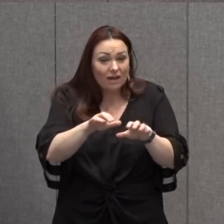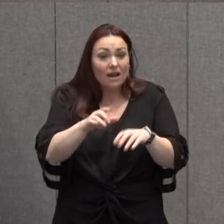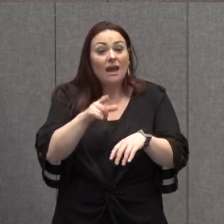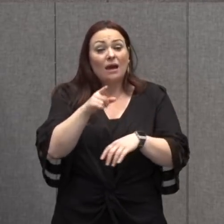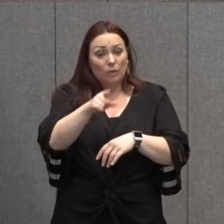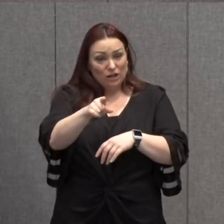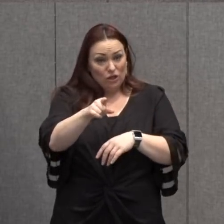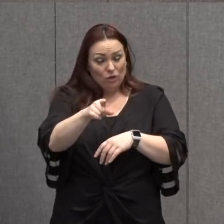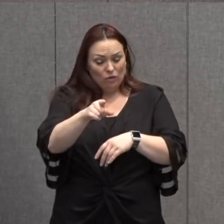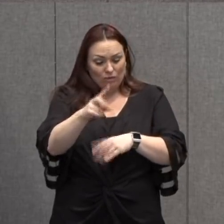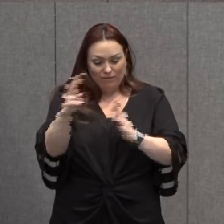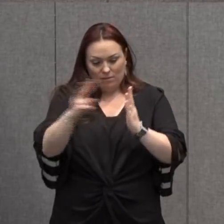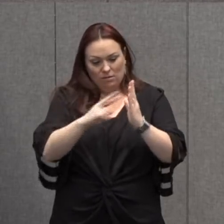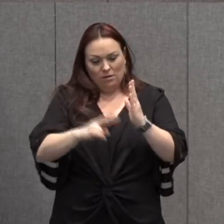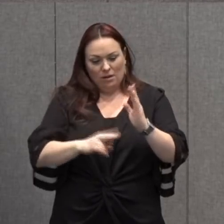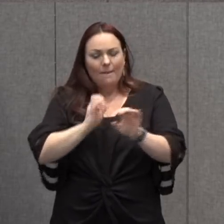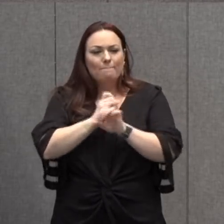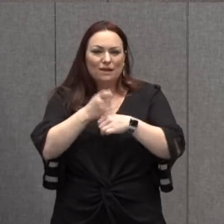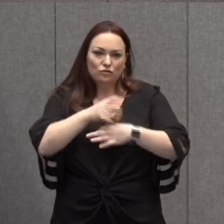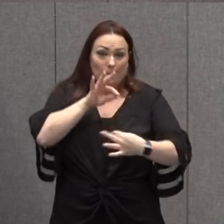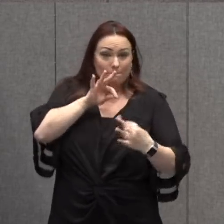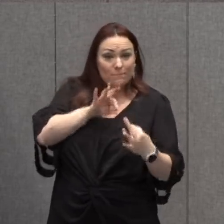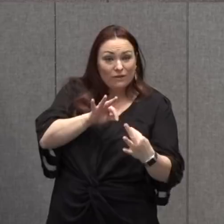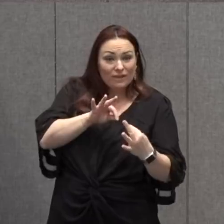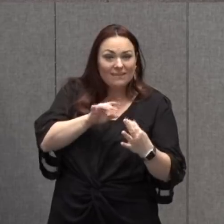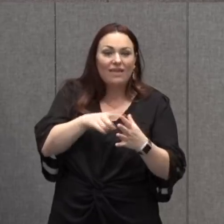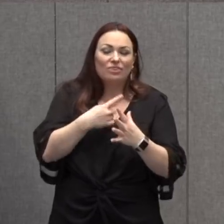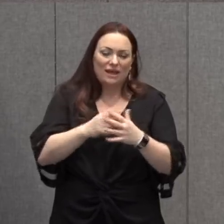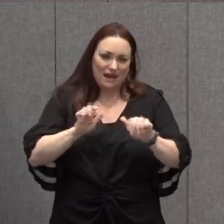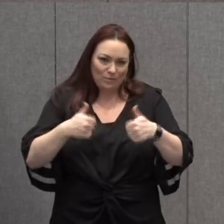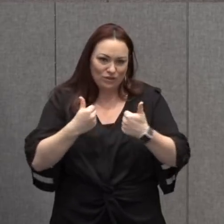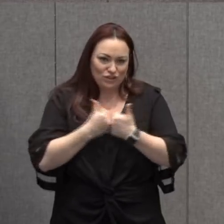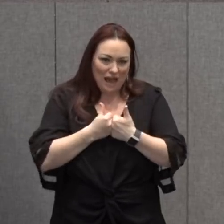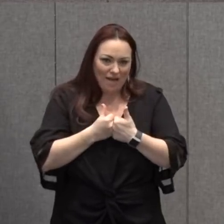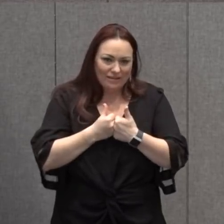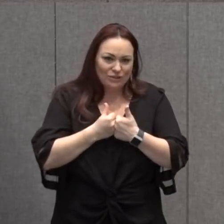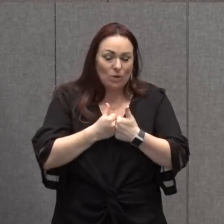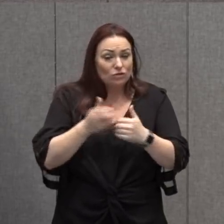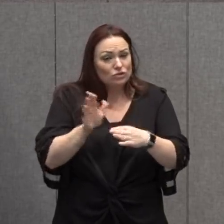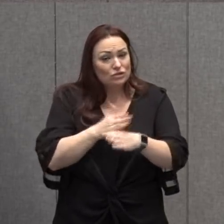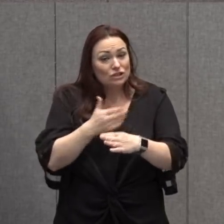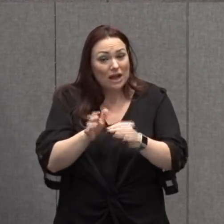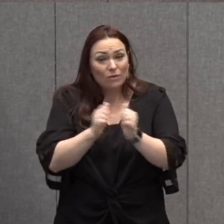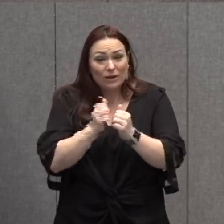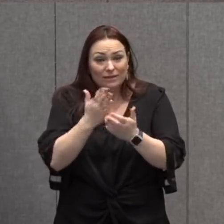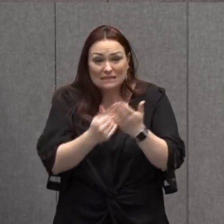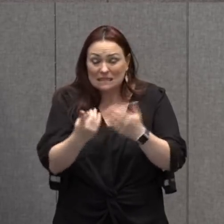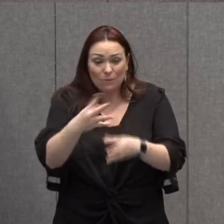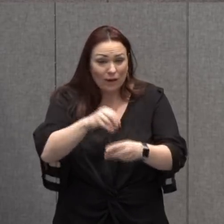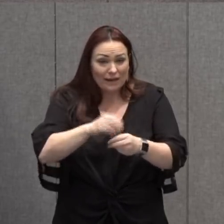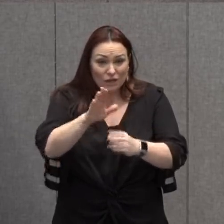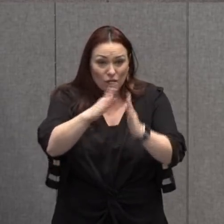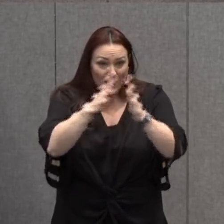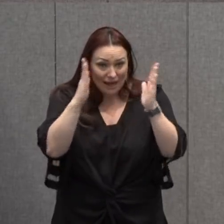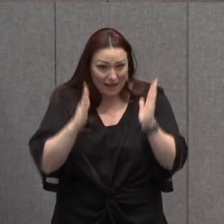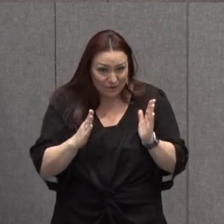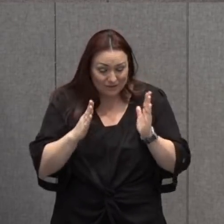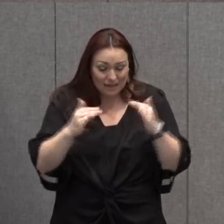it's perfect, then I challenge you to share it with somebody in your house, and have them go through it